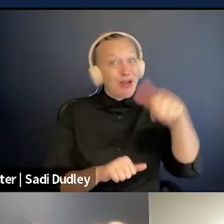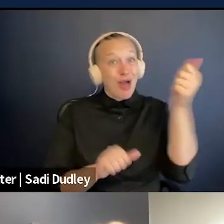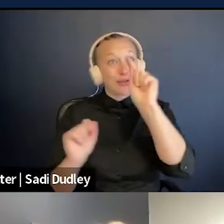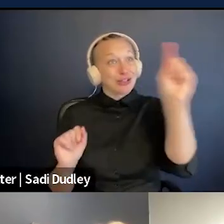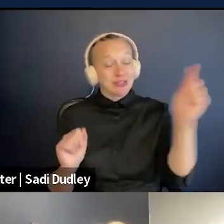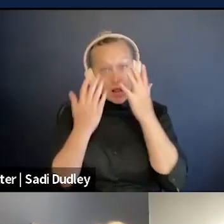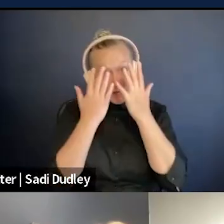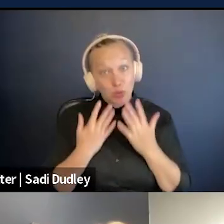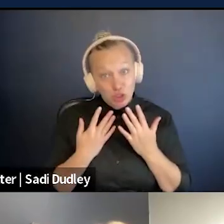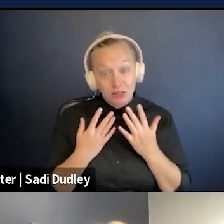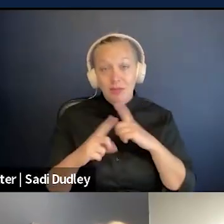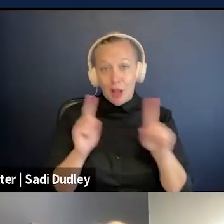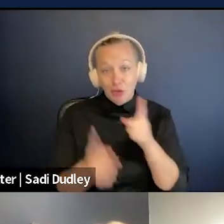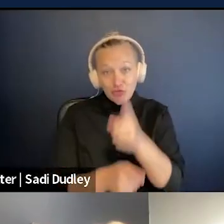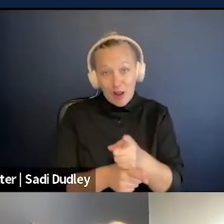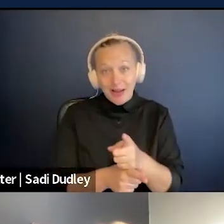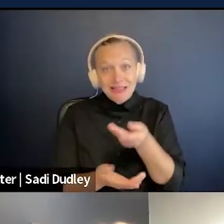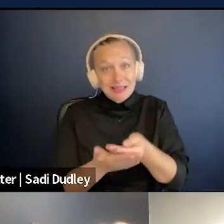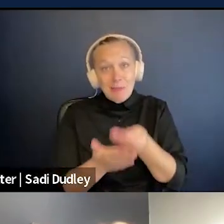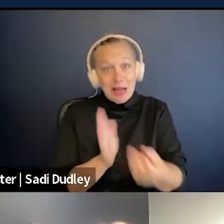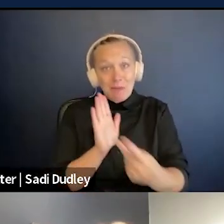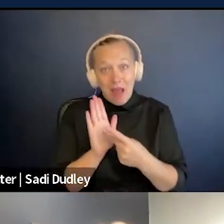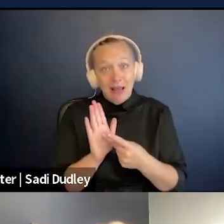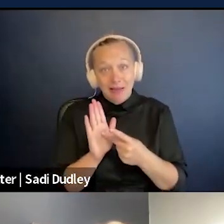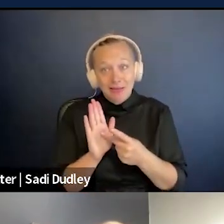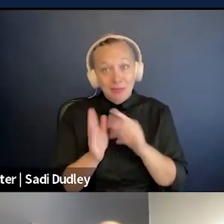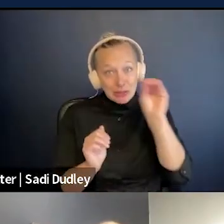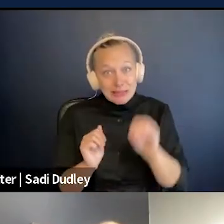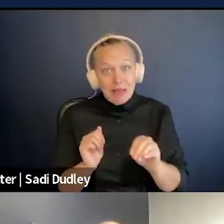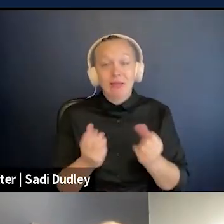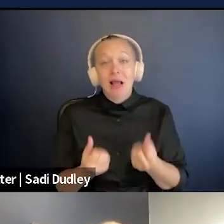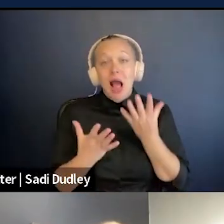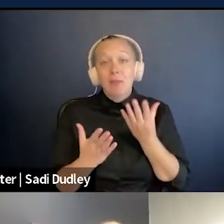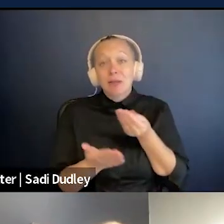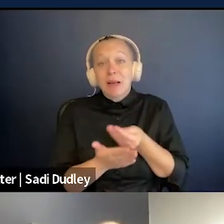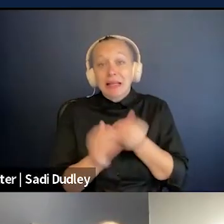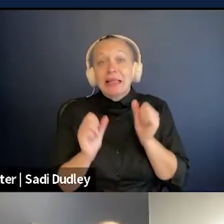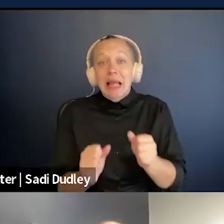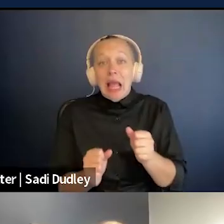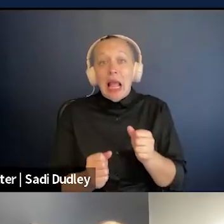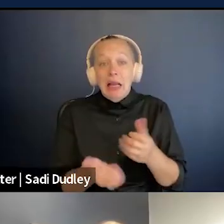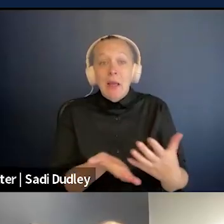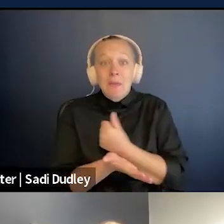Yeah, because, I mean, hospitals are a business. Just like everything else, so… Um, unfortunately, it does come down to reimbursement rates and the… amount of money that they could make off of a population.